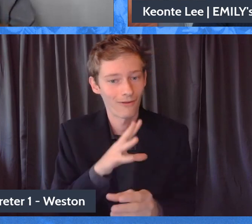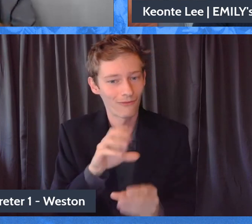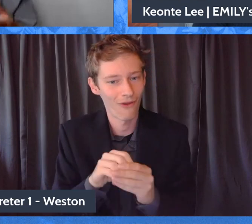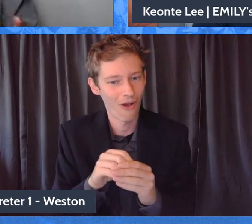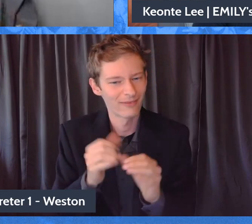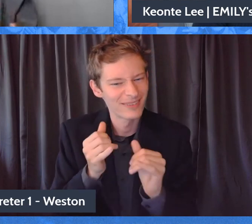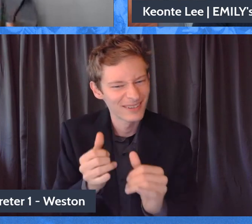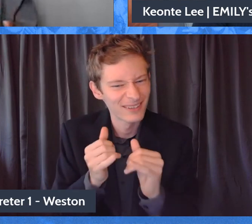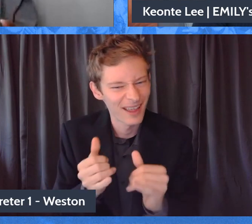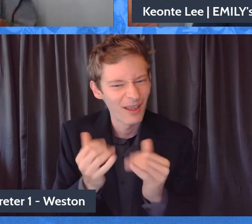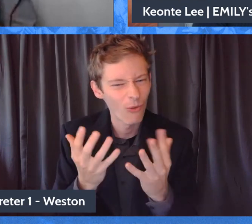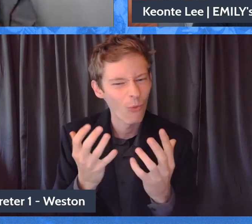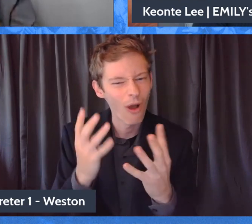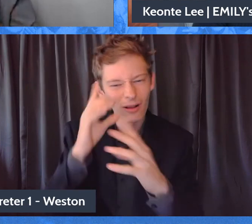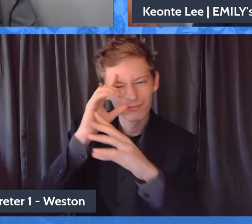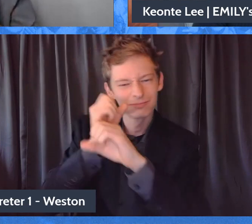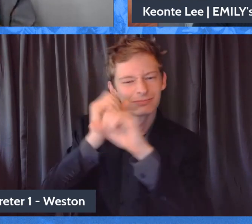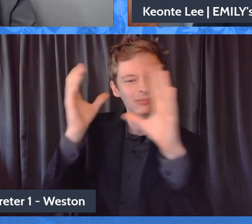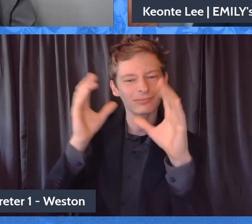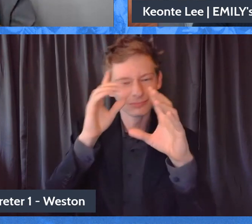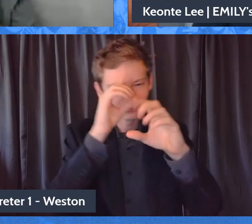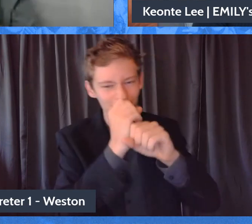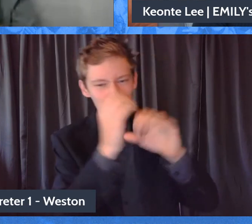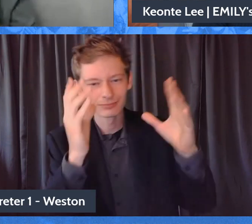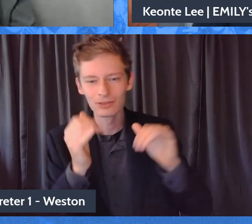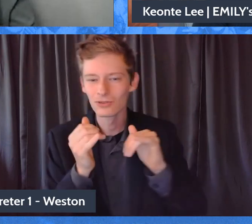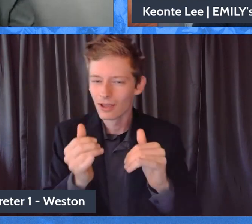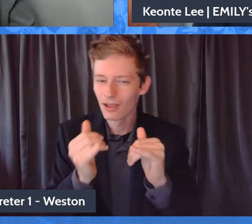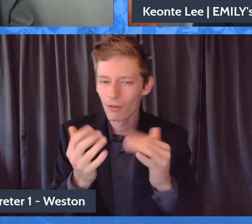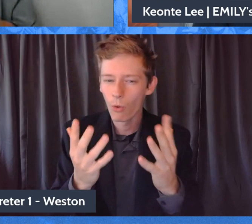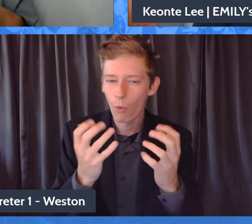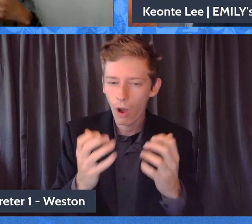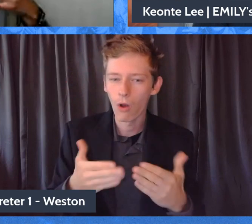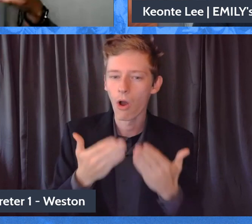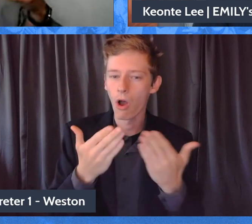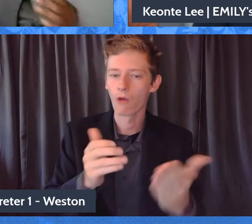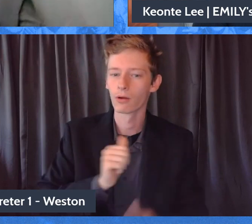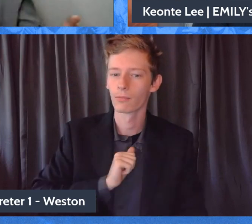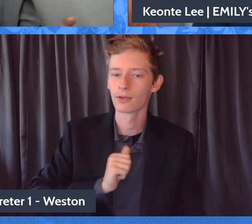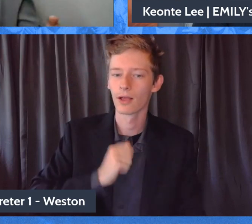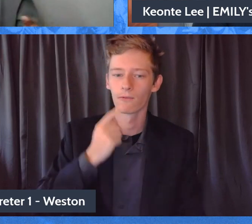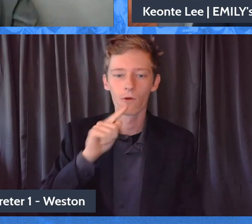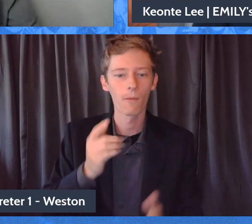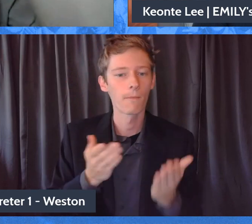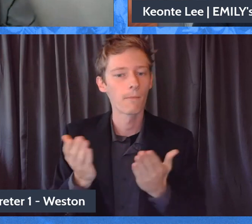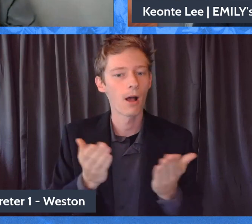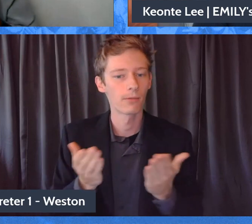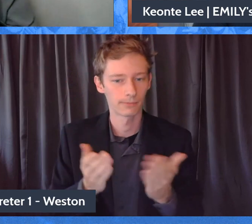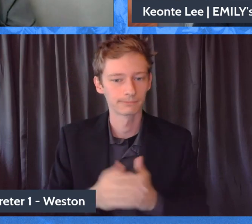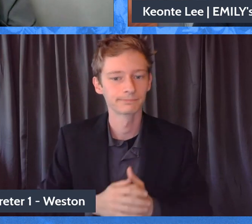by offering themselves for public service. And so, as great as the story of EMILY's List is,